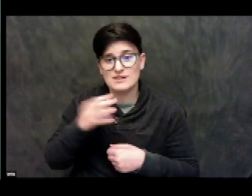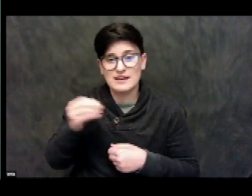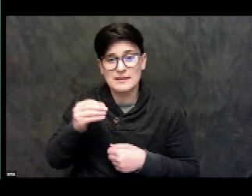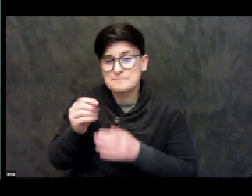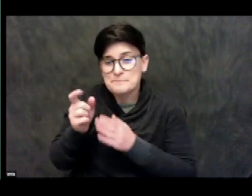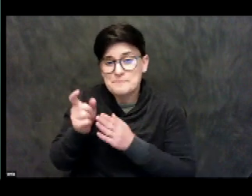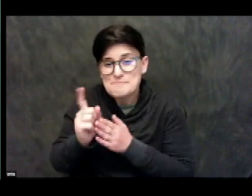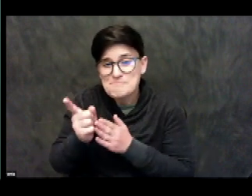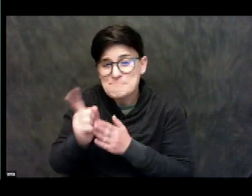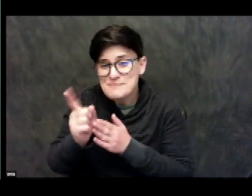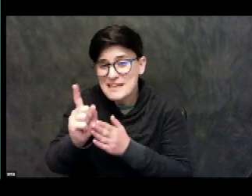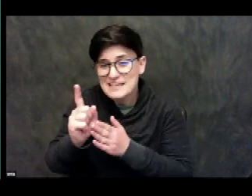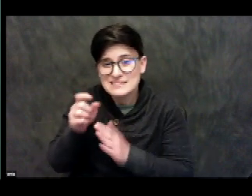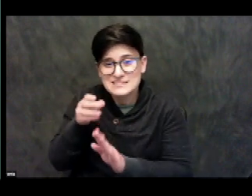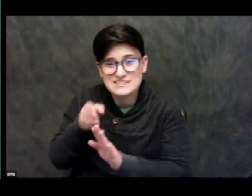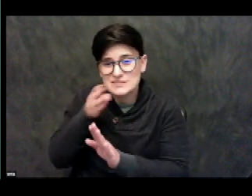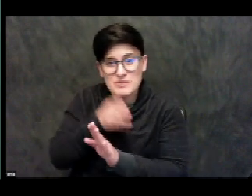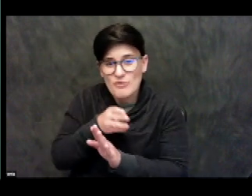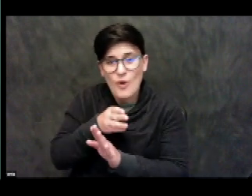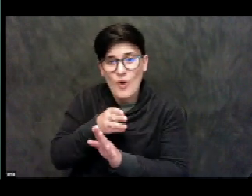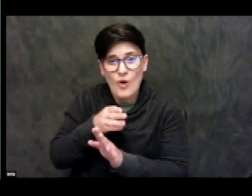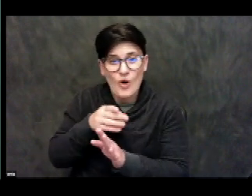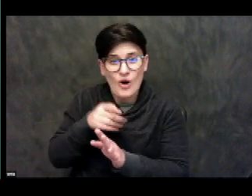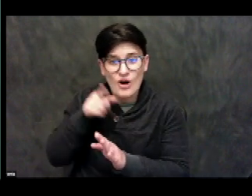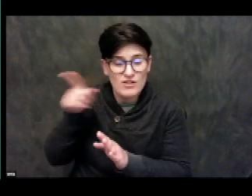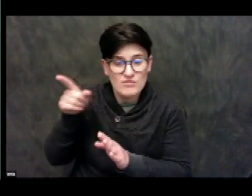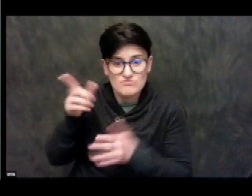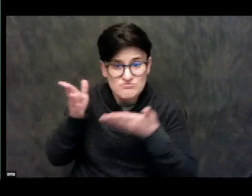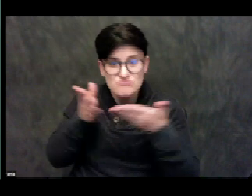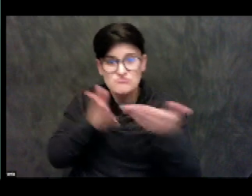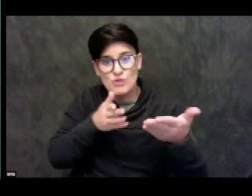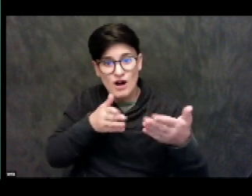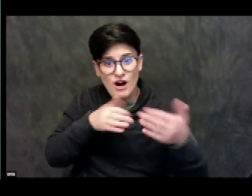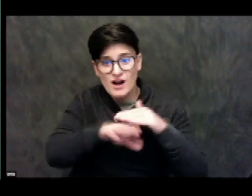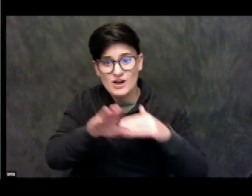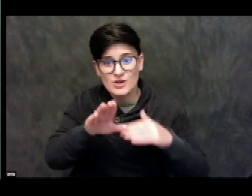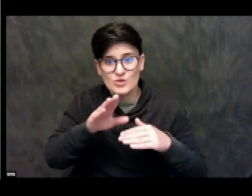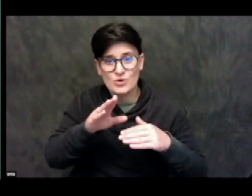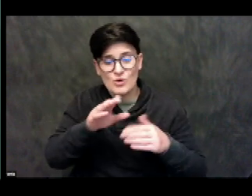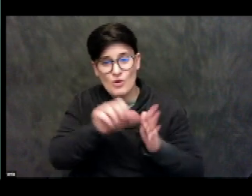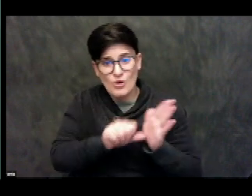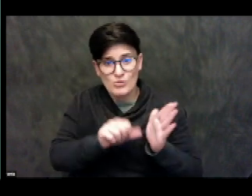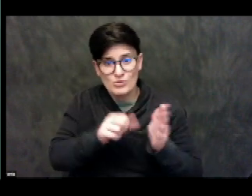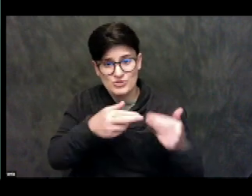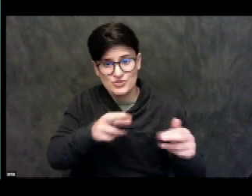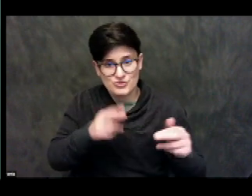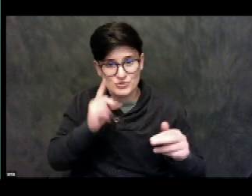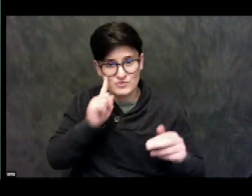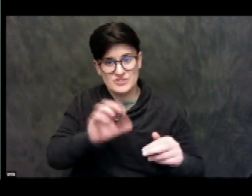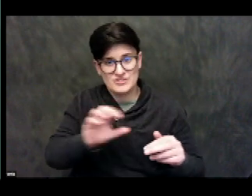into the operating room for my C section, which I had at 37 weeks,